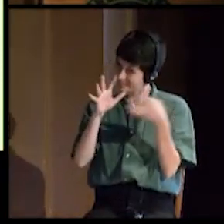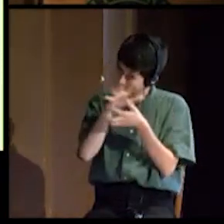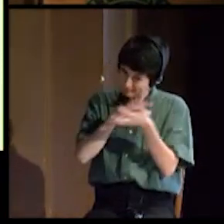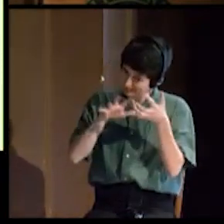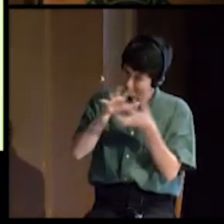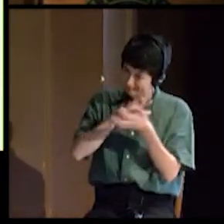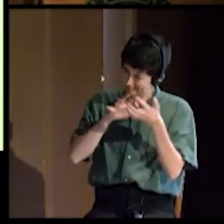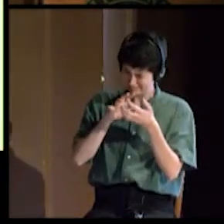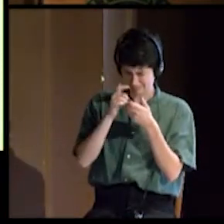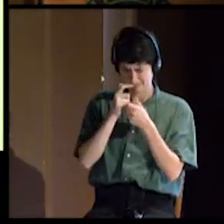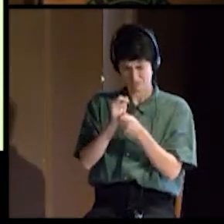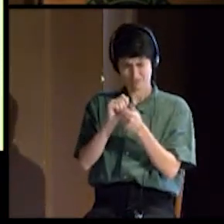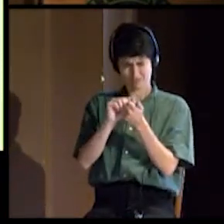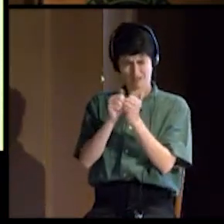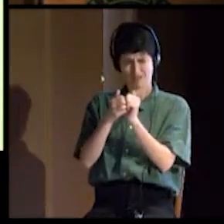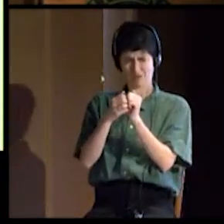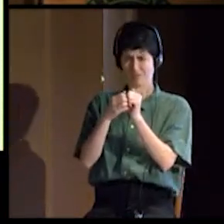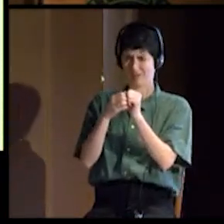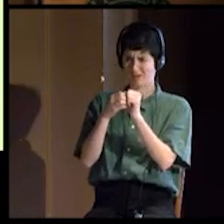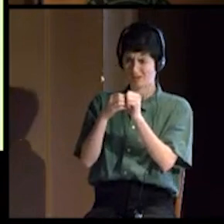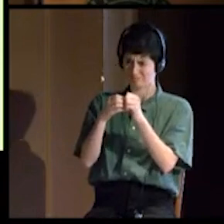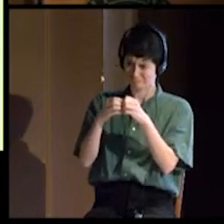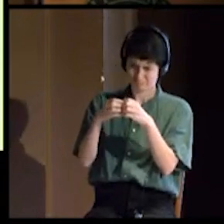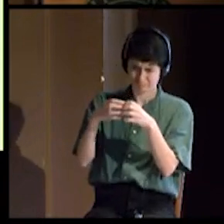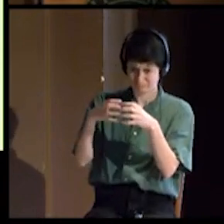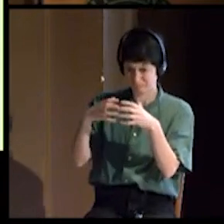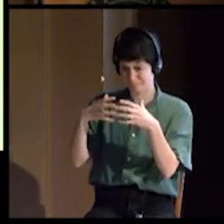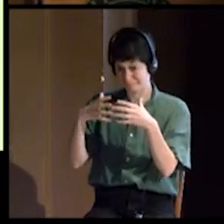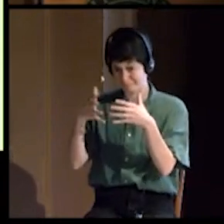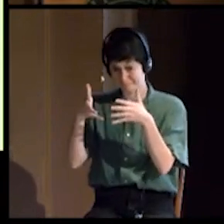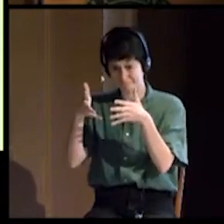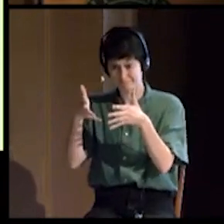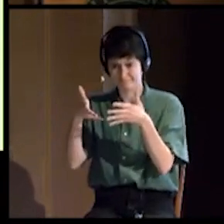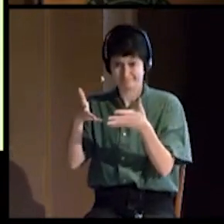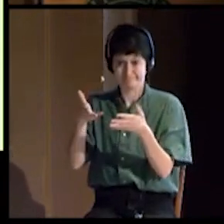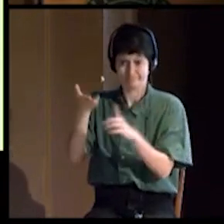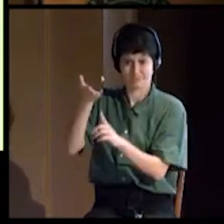So this is a diagram that just shows general stability. And you can see there's a, there's a combination